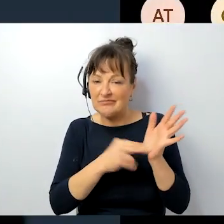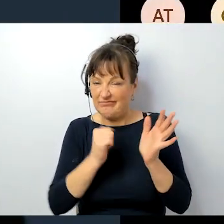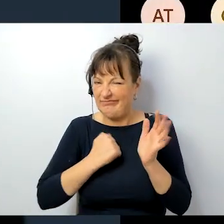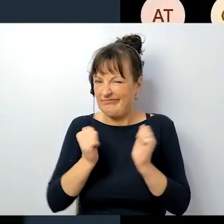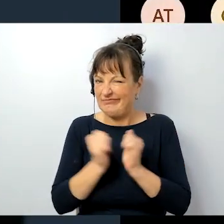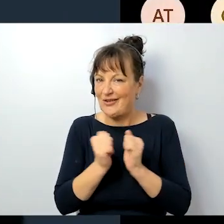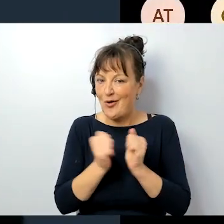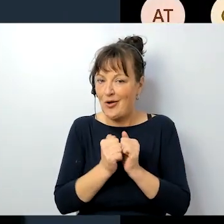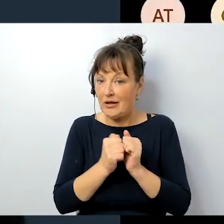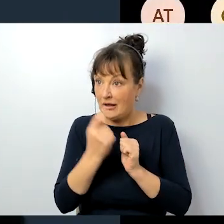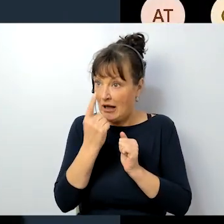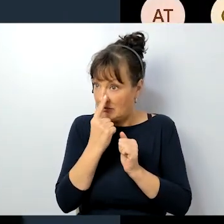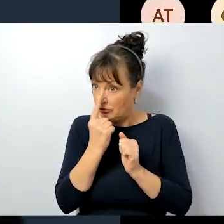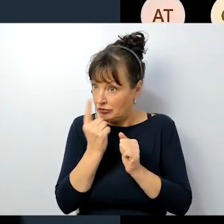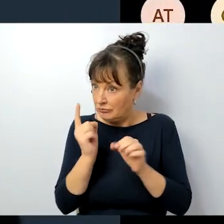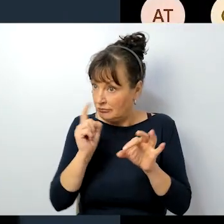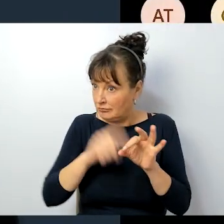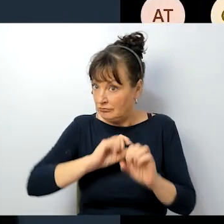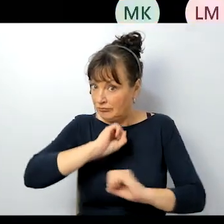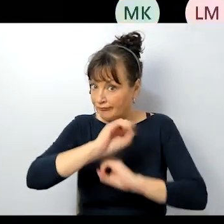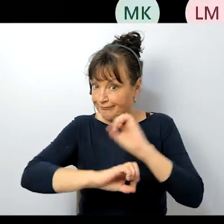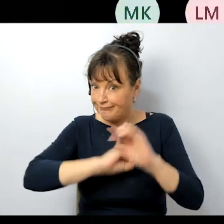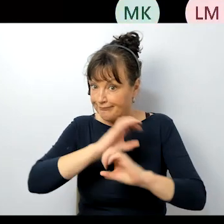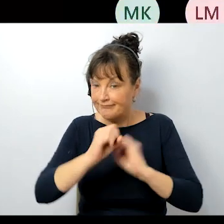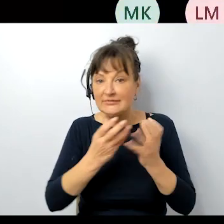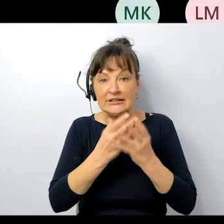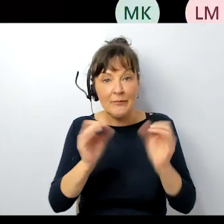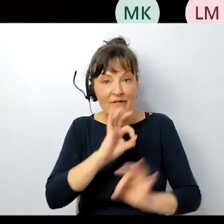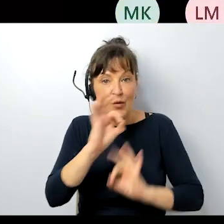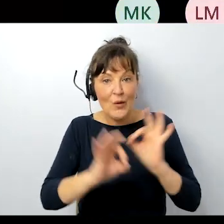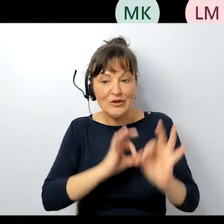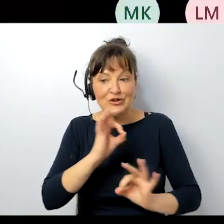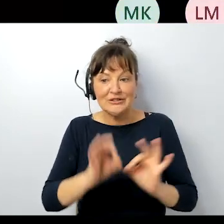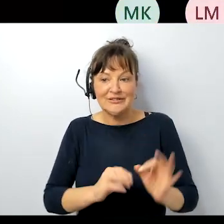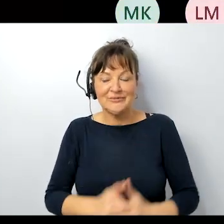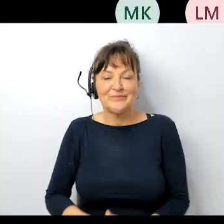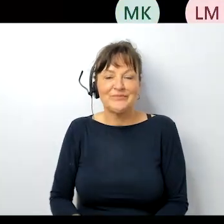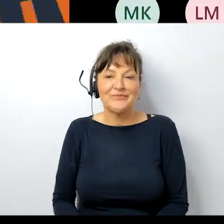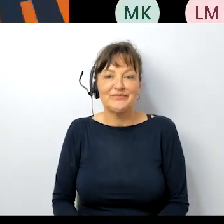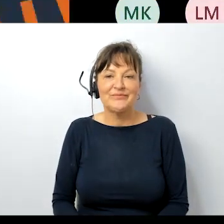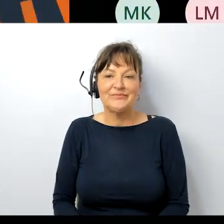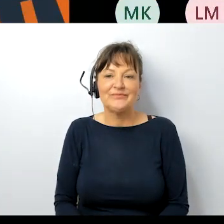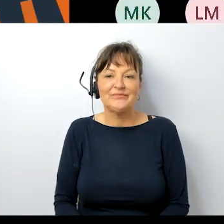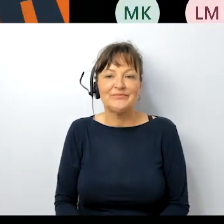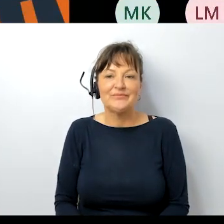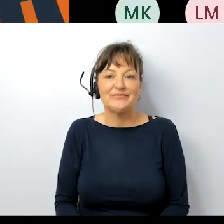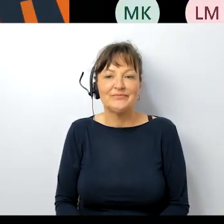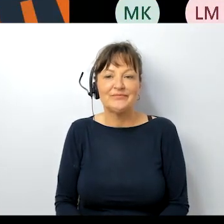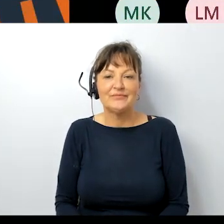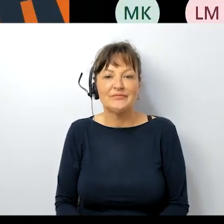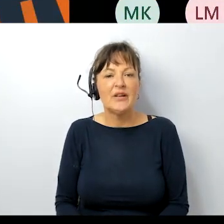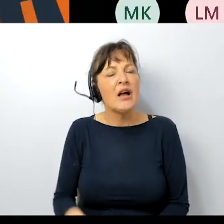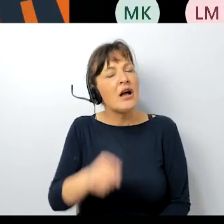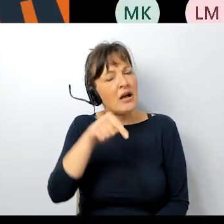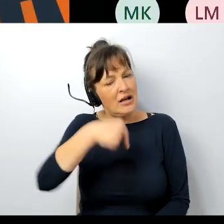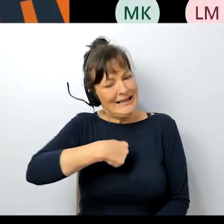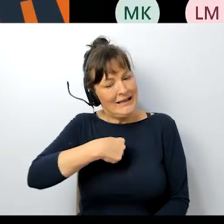to ask my colleague Lynn if she would mind coming on to help me do some of the frequently